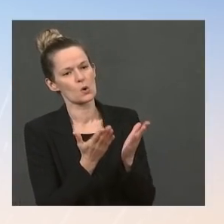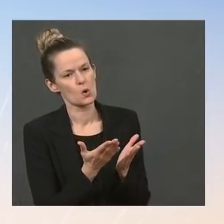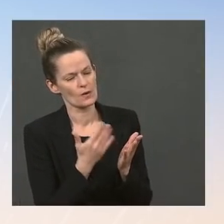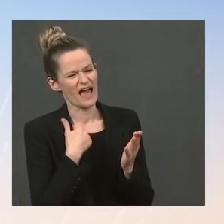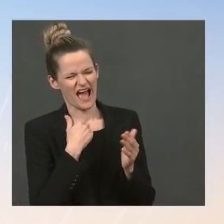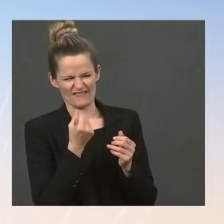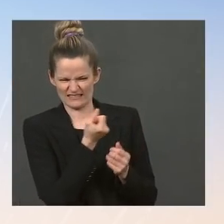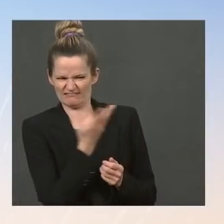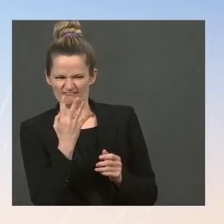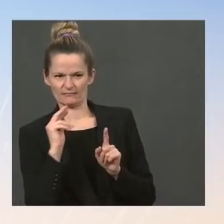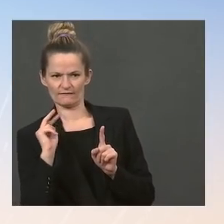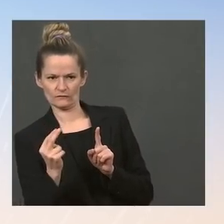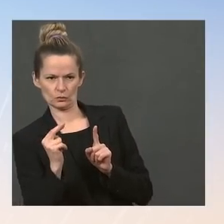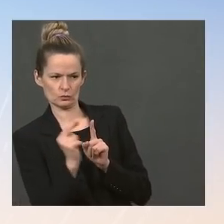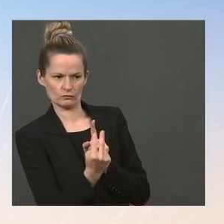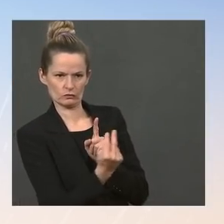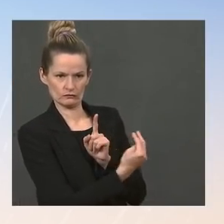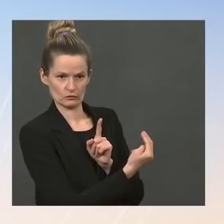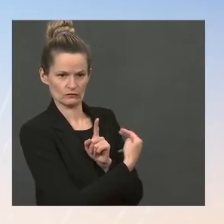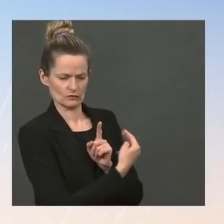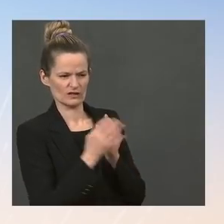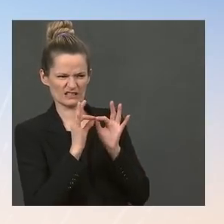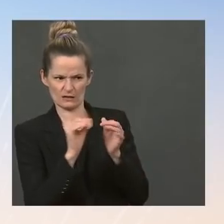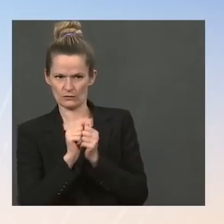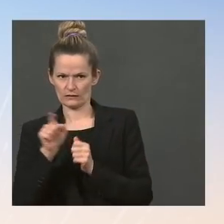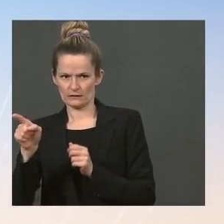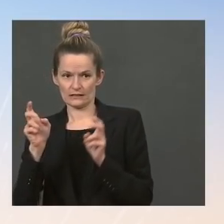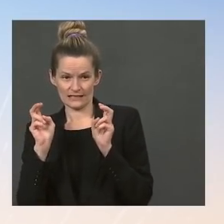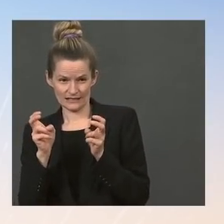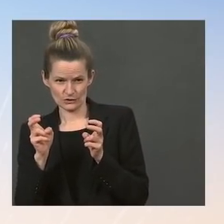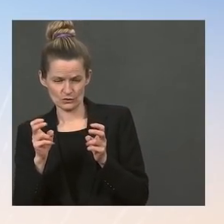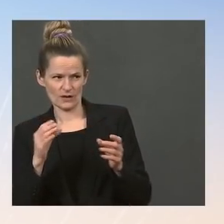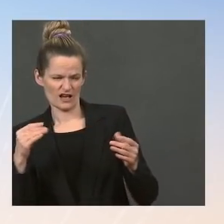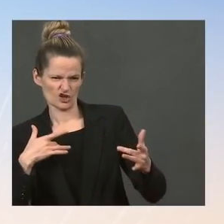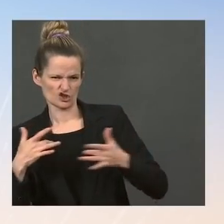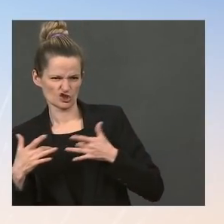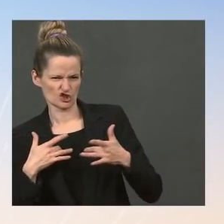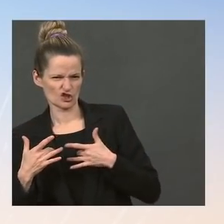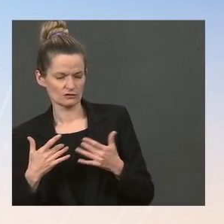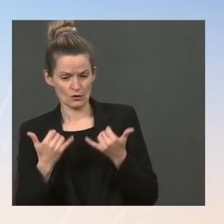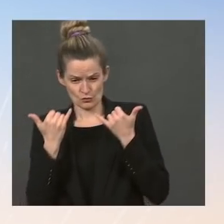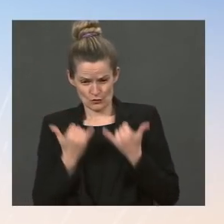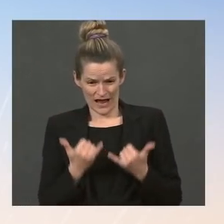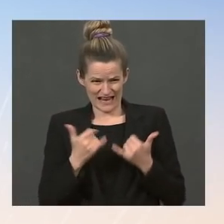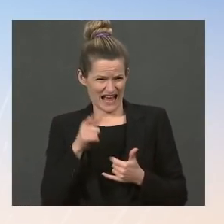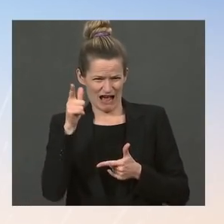no question about it. But we're going to -- it's in the middle of active litigation, so there's not a lot I can say from here on it.